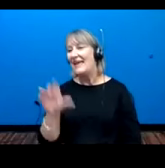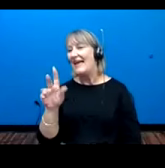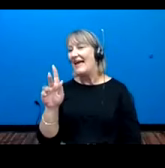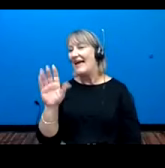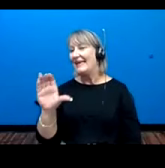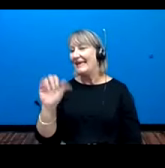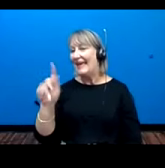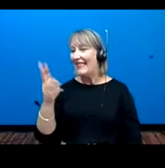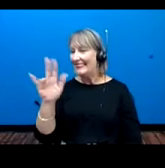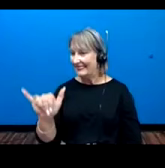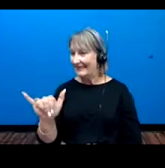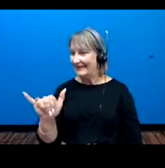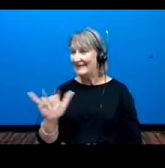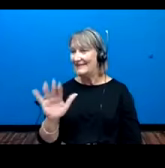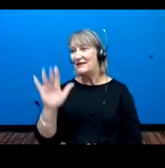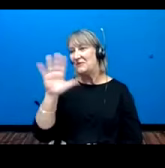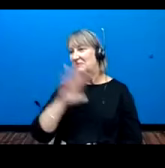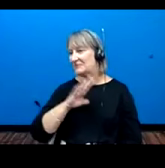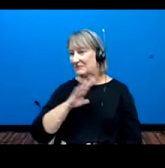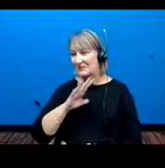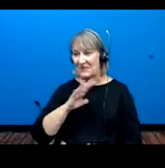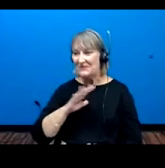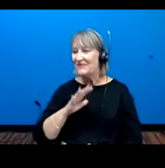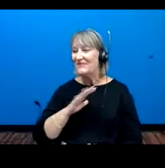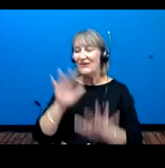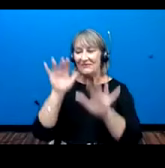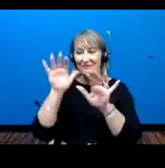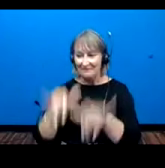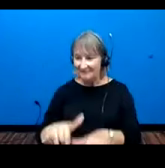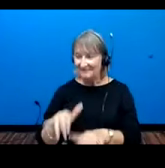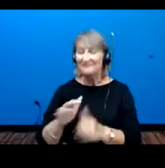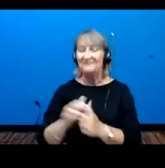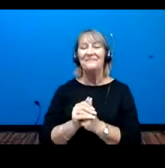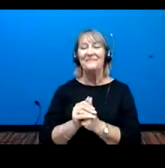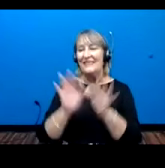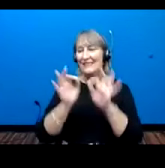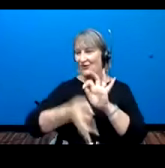as our interpreter today, thank you, thank you. And thank you, Heather,